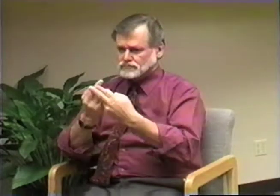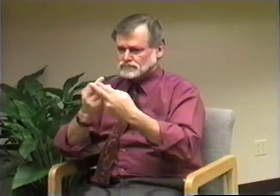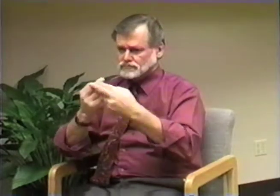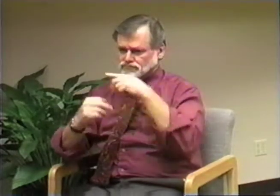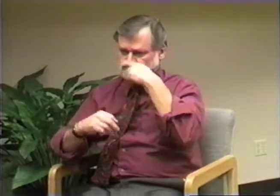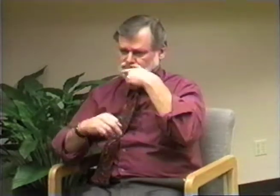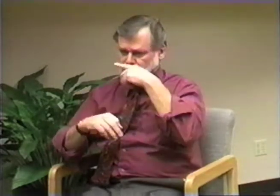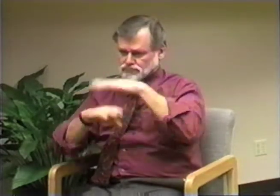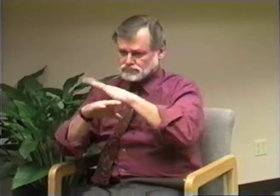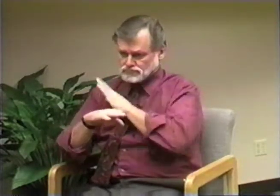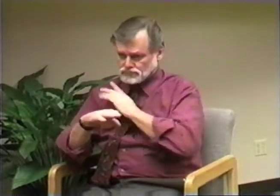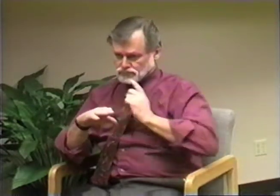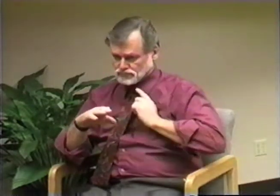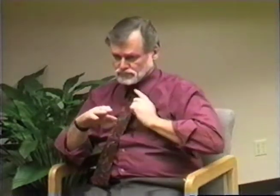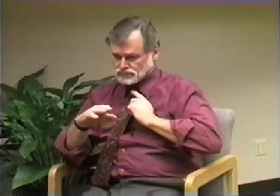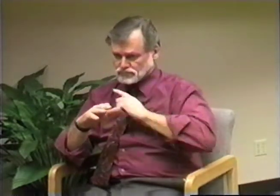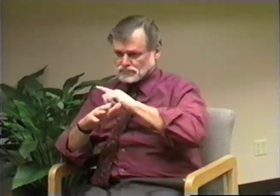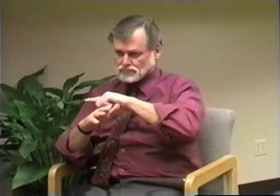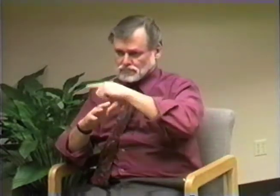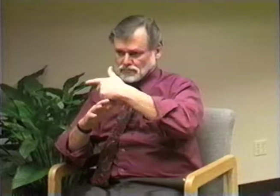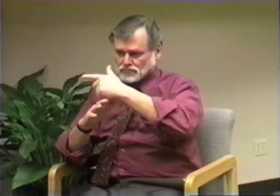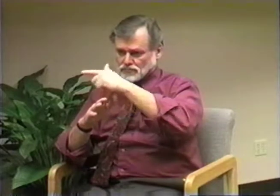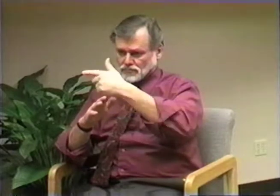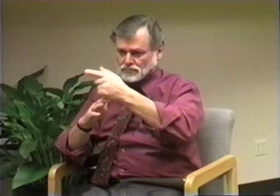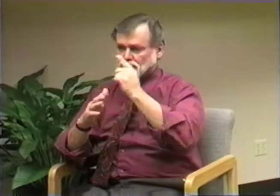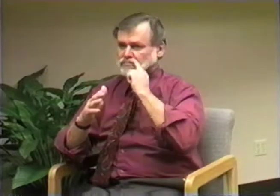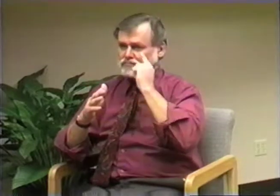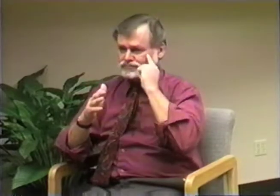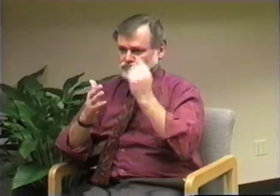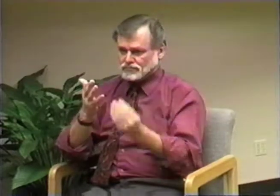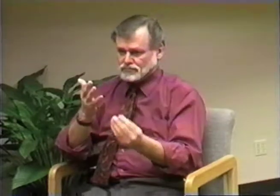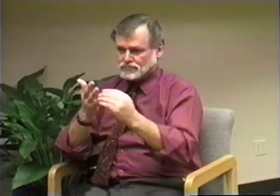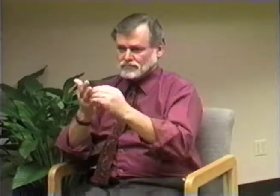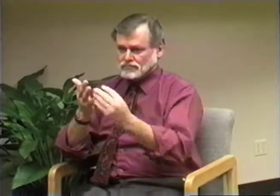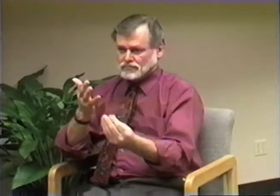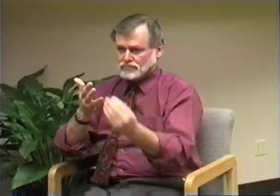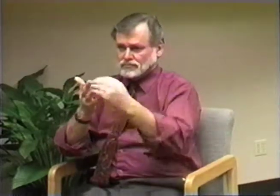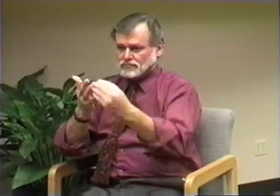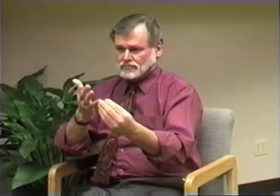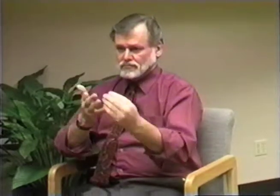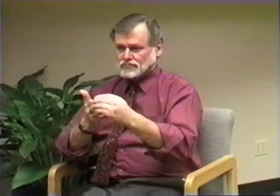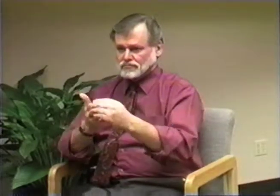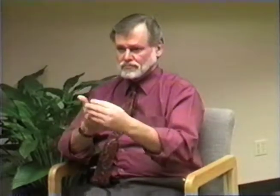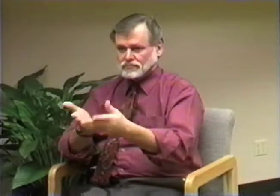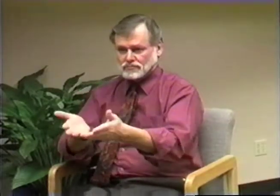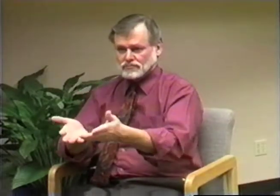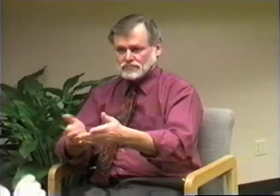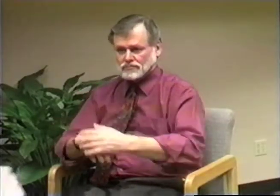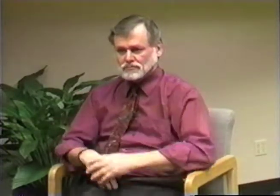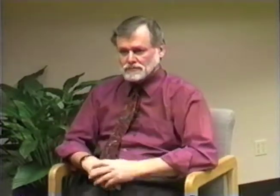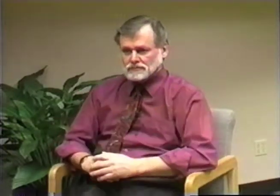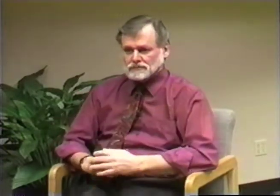Can you tell me a little bit about the make-up of the board, especially in the beginning. I understand that the first board was made up of hearing people,